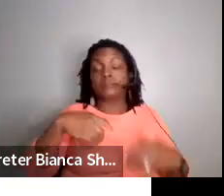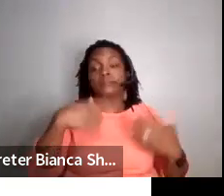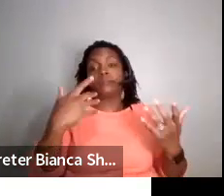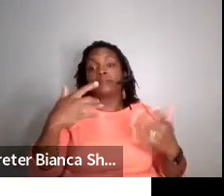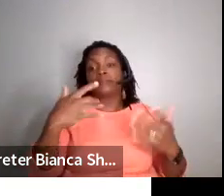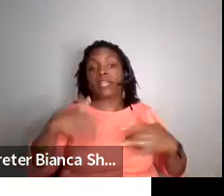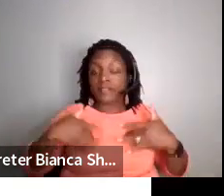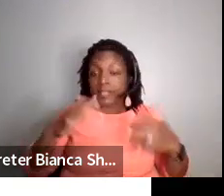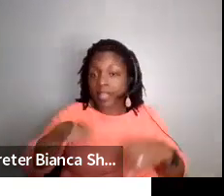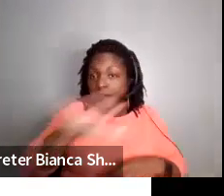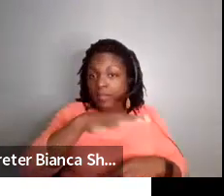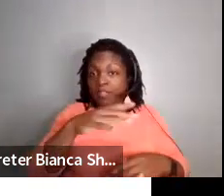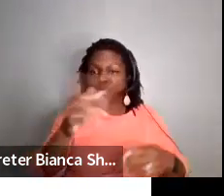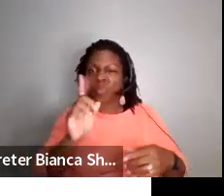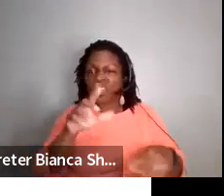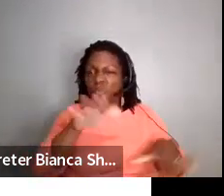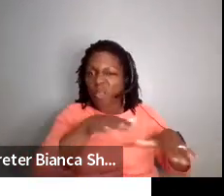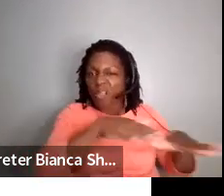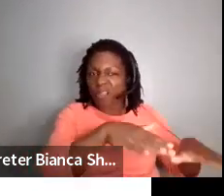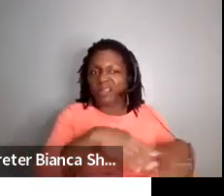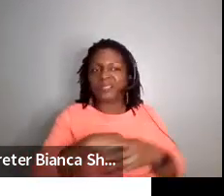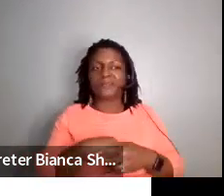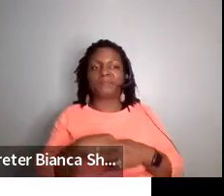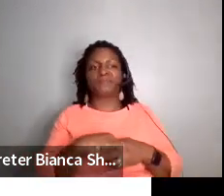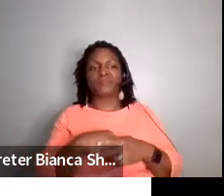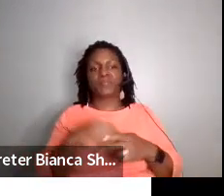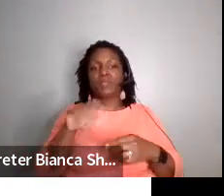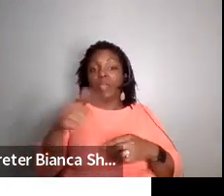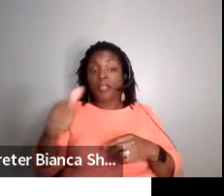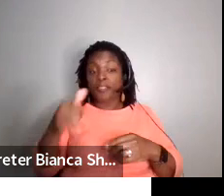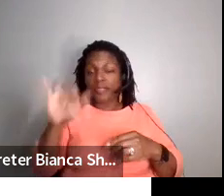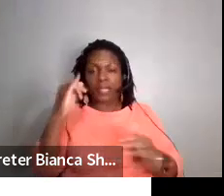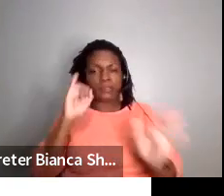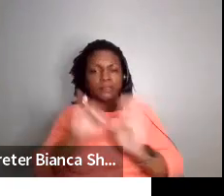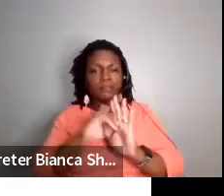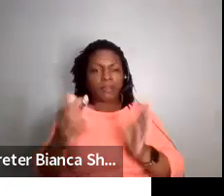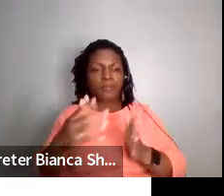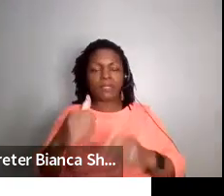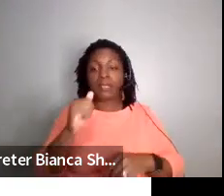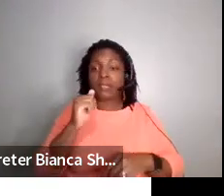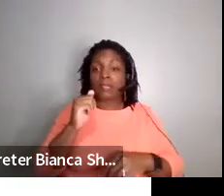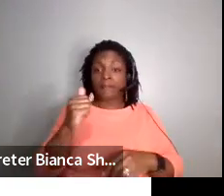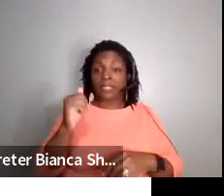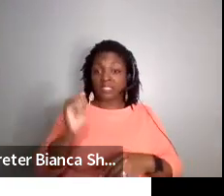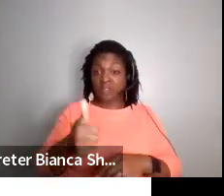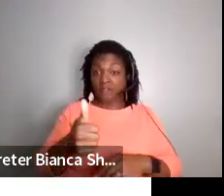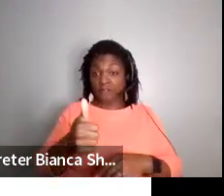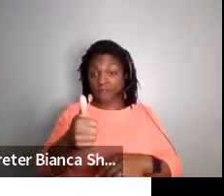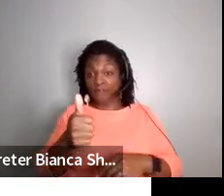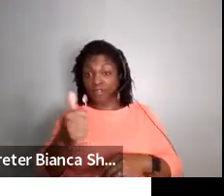That I have identified self perception, self-assessment.